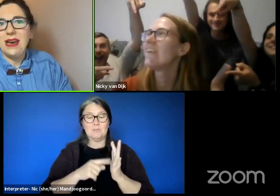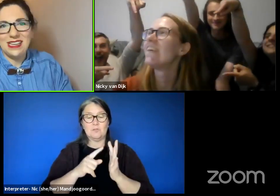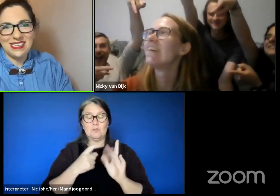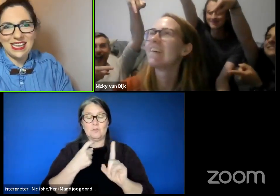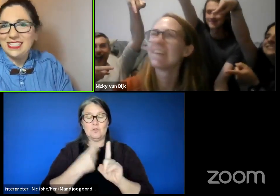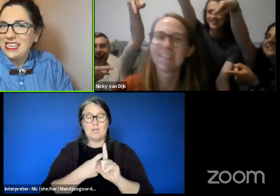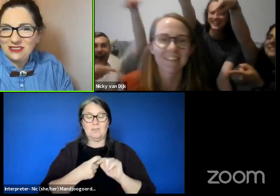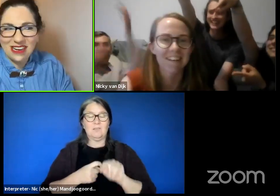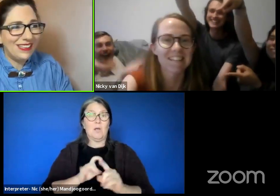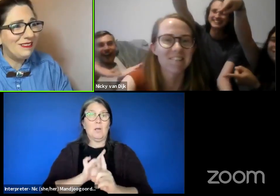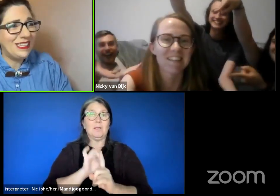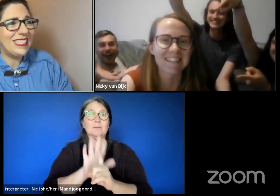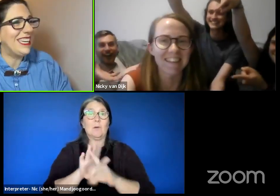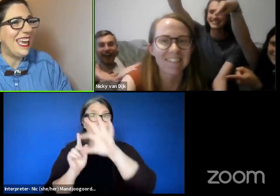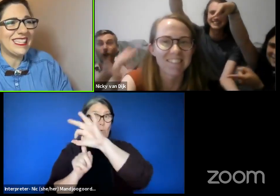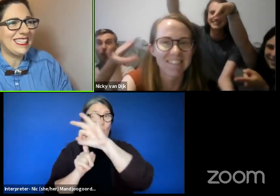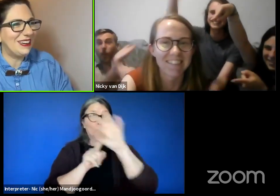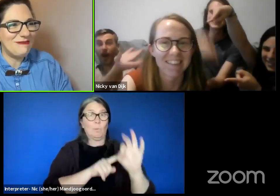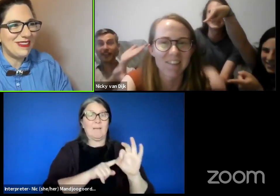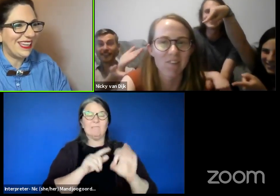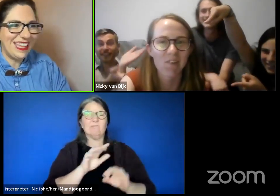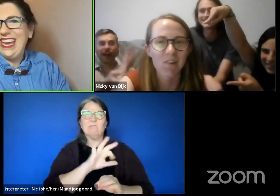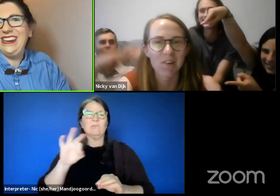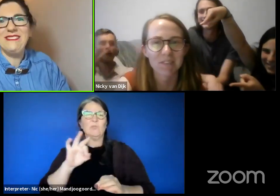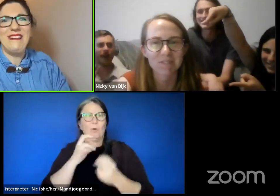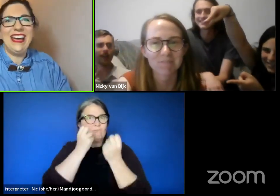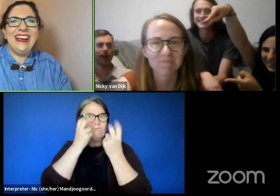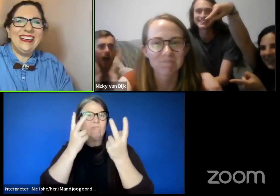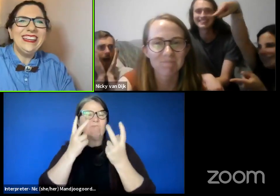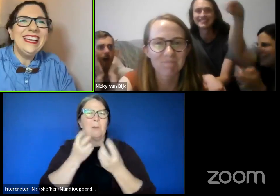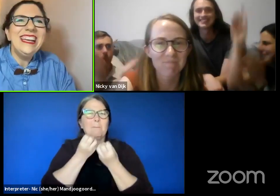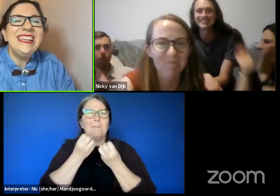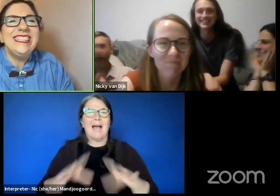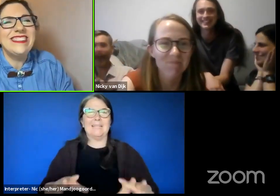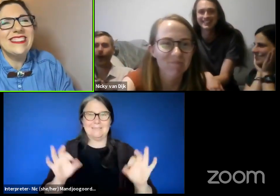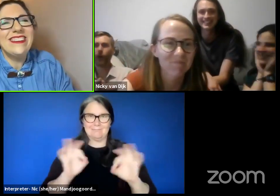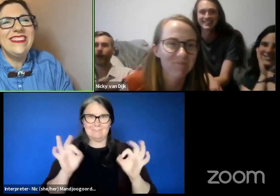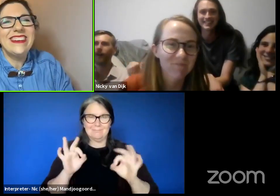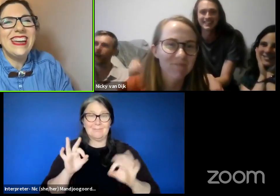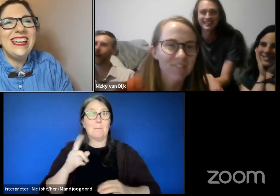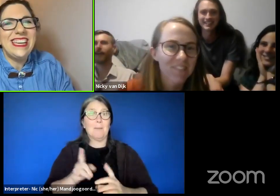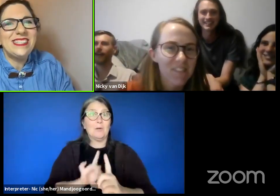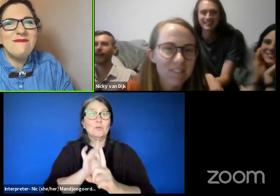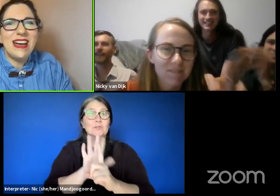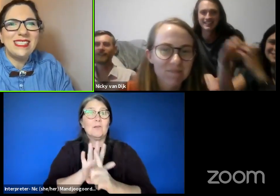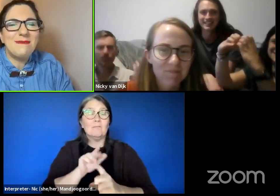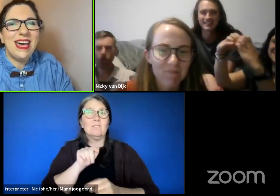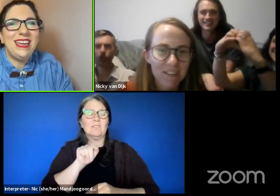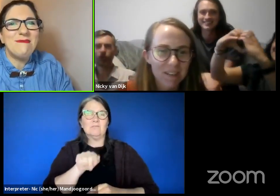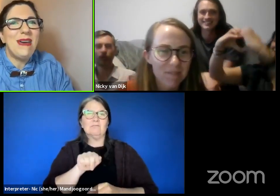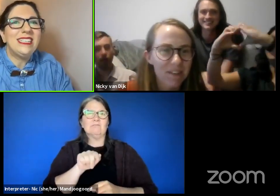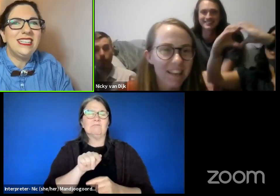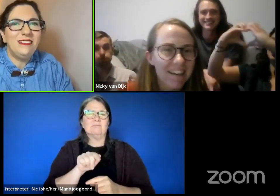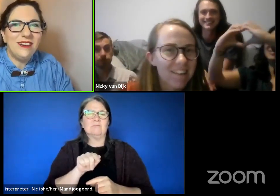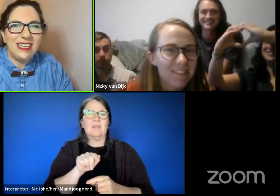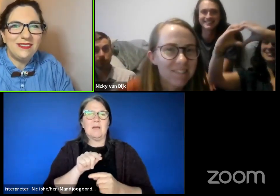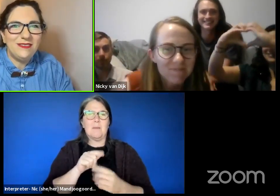Matthew. He then dot Nikki, she her is an often forgotten, create introvert, not into parties, etc. Excellent opening line of a bye Excellent opening line of a buyer who she's also an